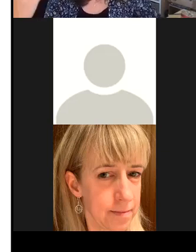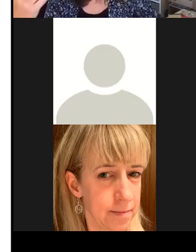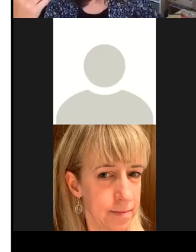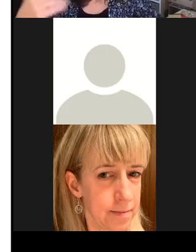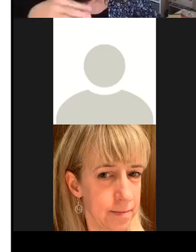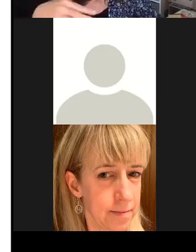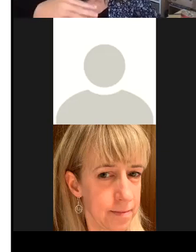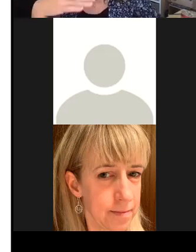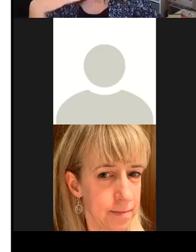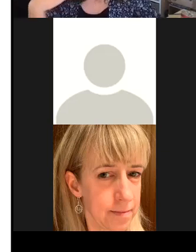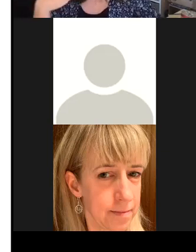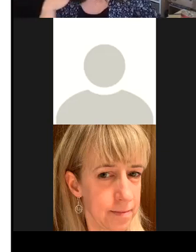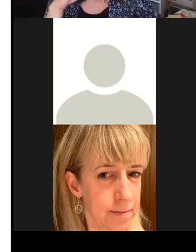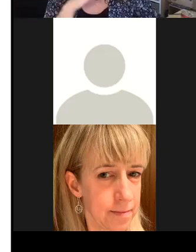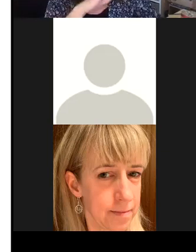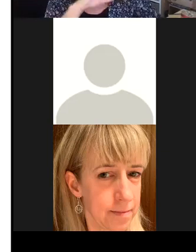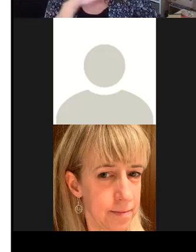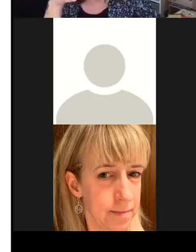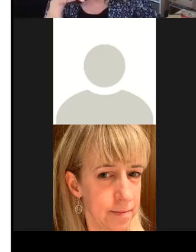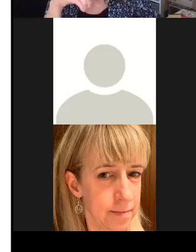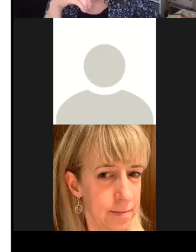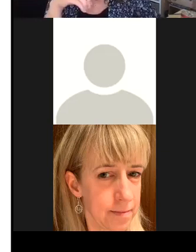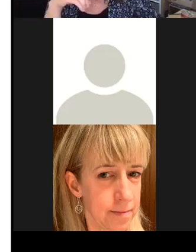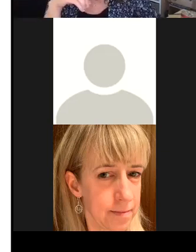She is a usability expert and done amazing work in